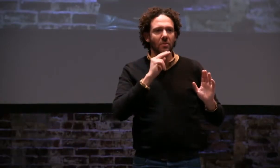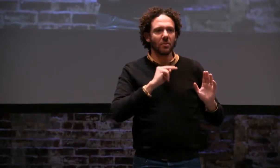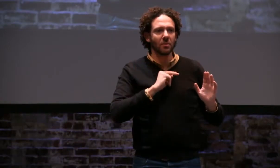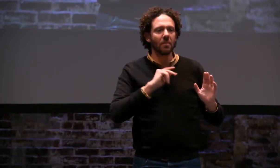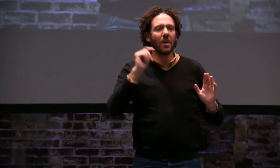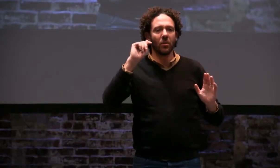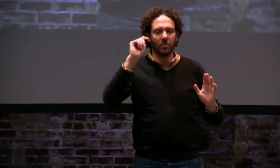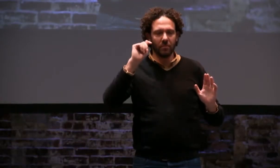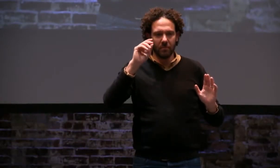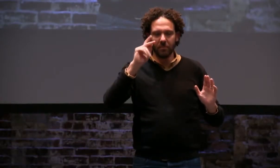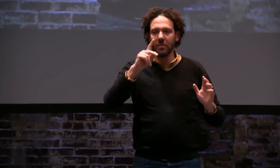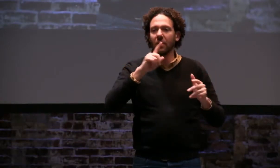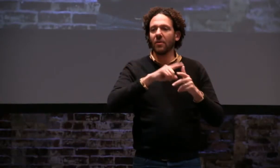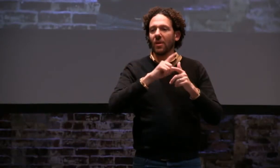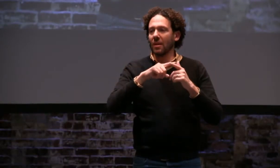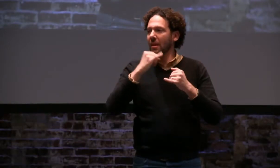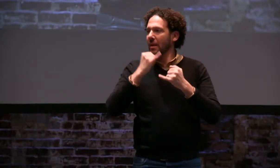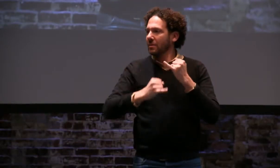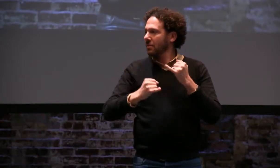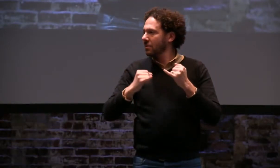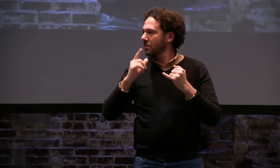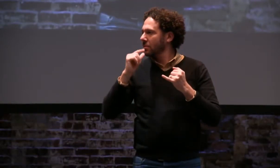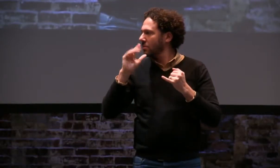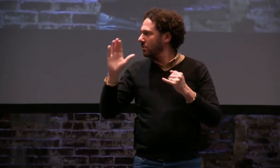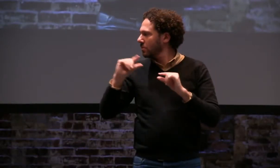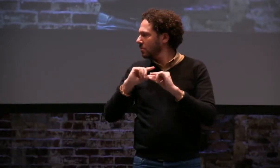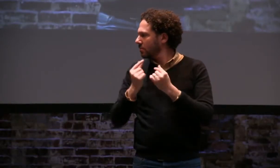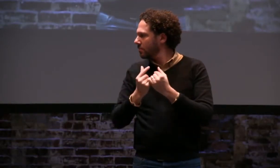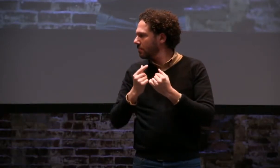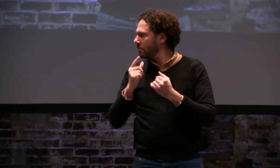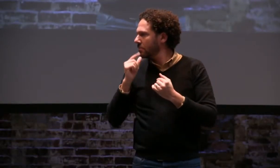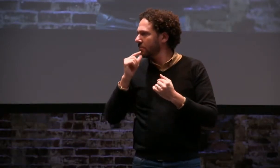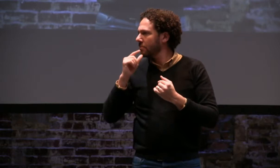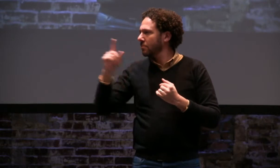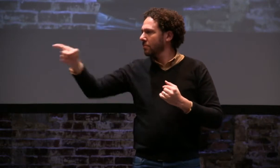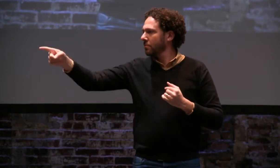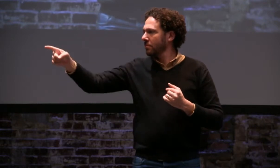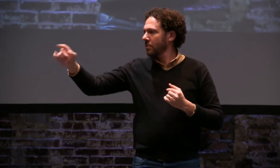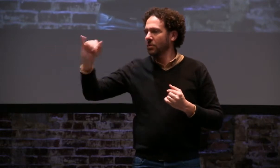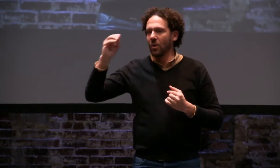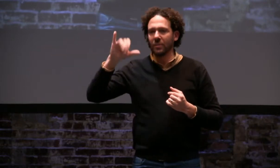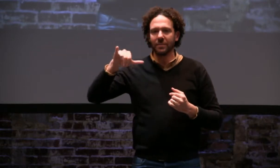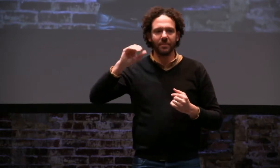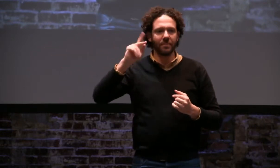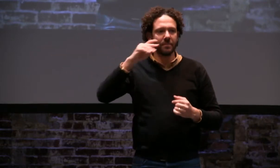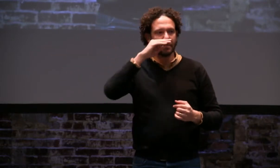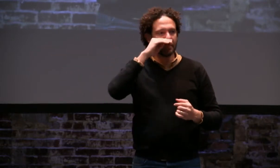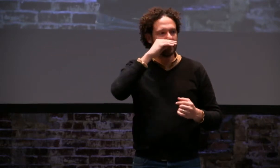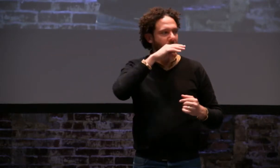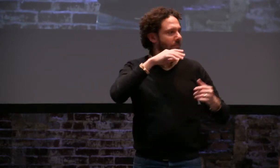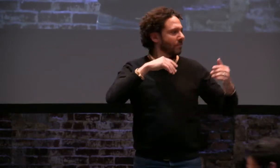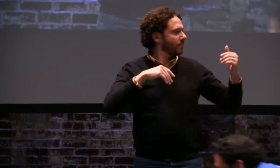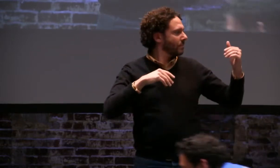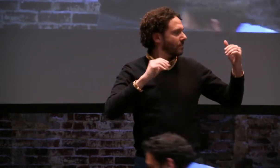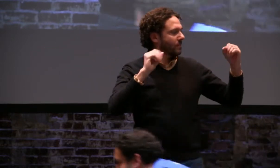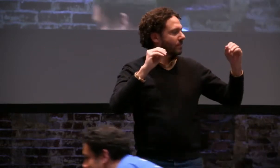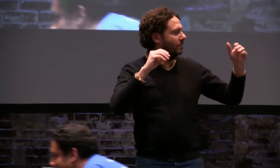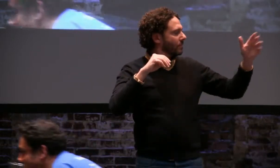(coughing) Mervyn, Mervyn, Mervyn, Mervyn. Mervyn, and then we're gonna go down the list.